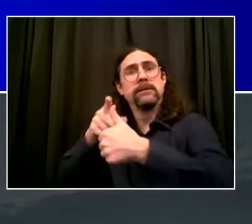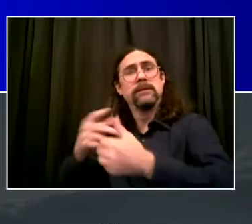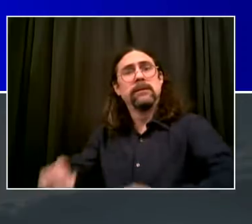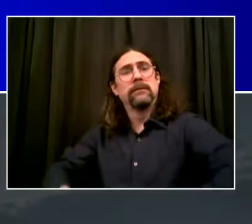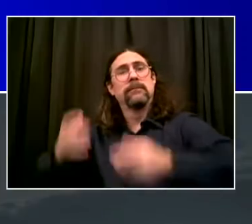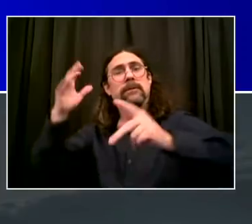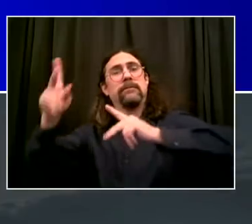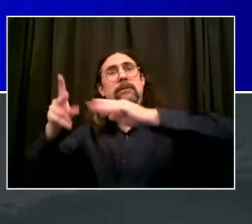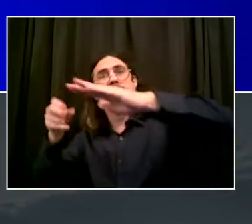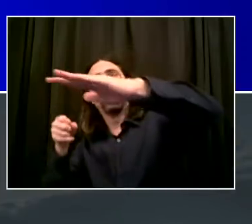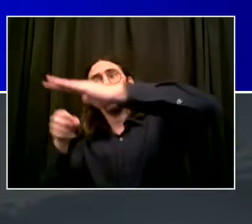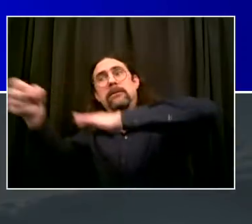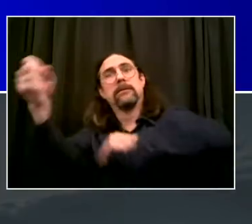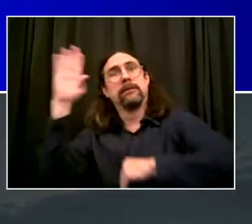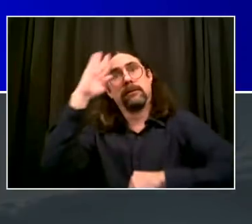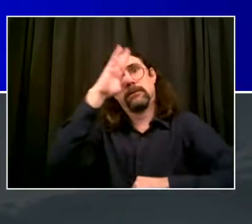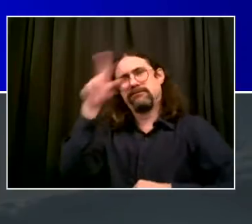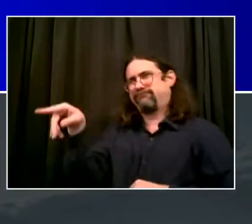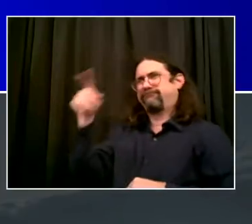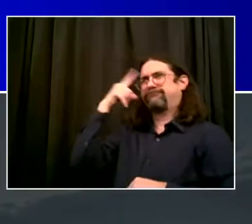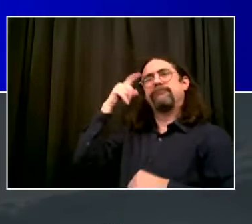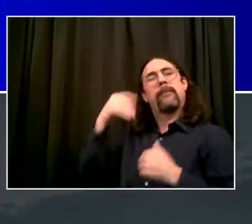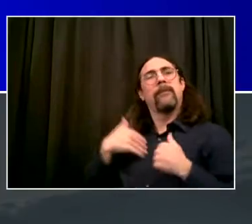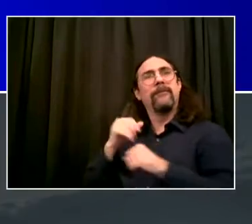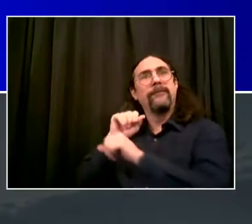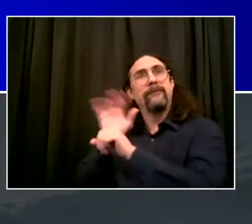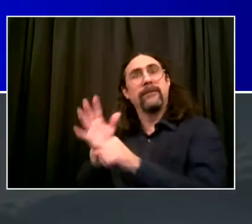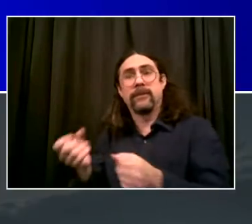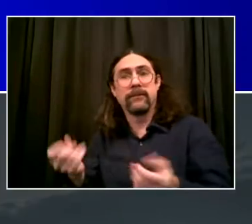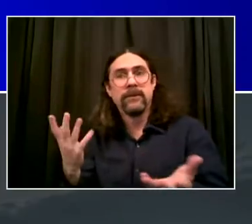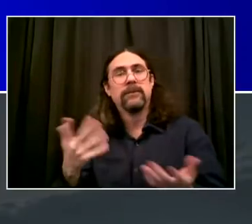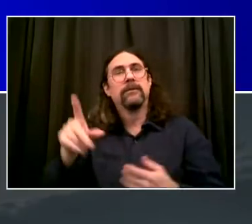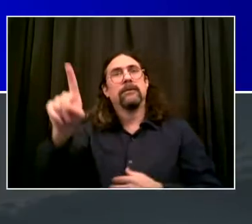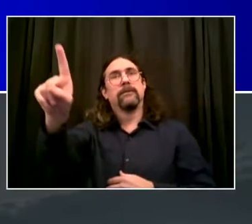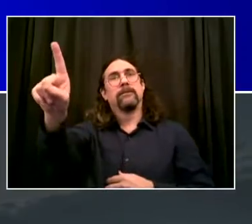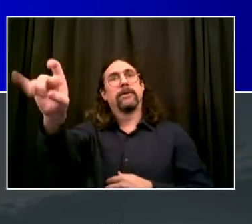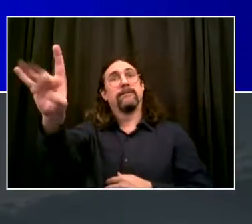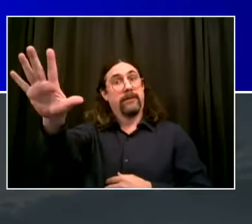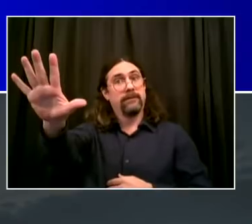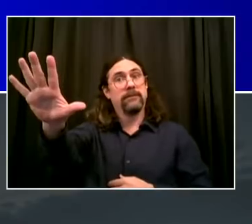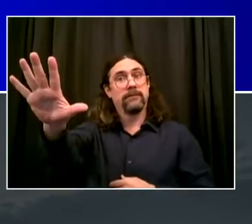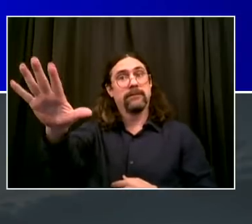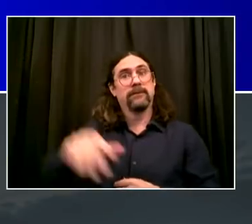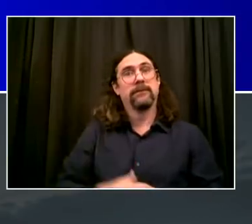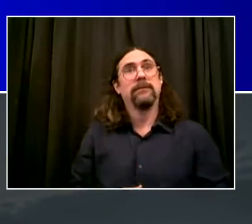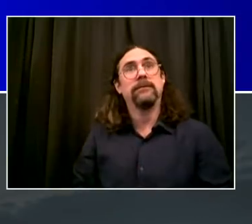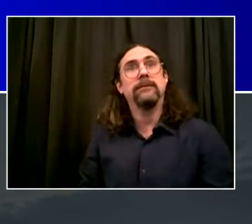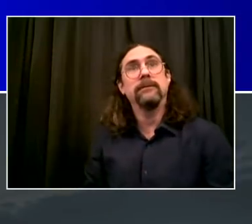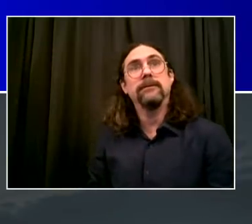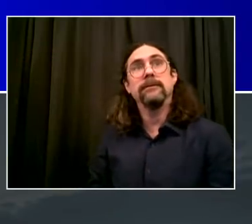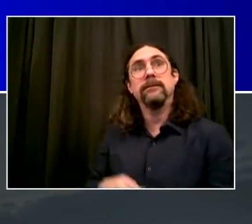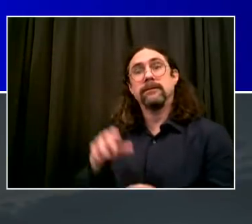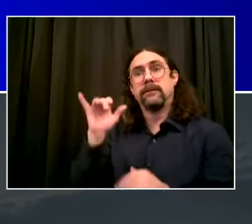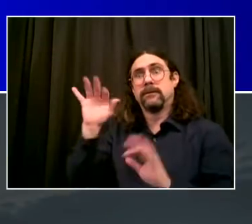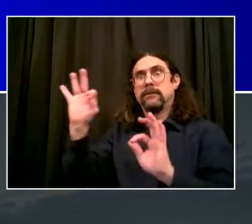OVER TODAY'S INDICATORS. CURRENT HOSPITAL L ADMISSIONS, DAILY NUMBER OF PEOPLE ADMITTED FOR SUSPECTED